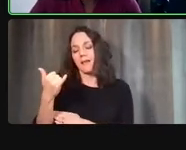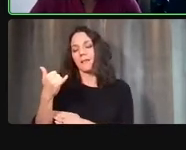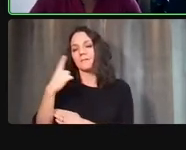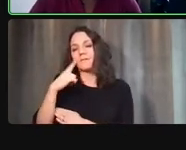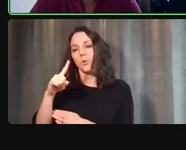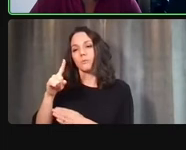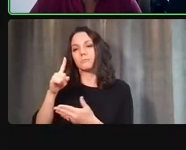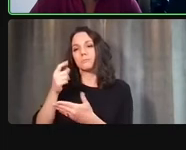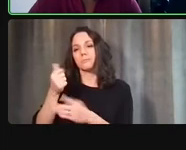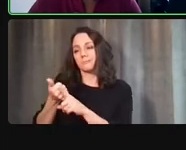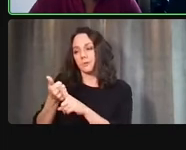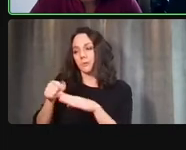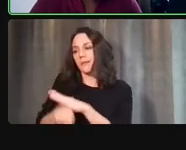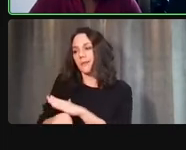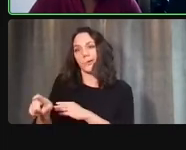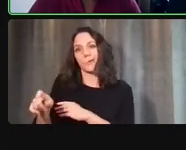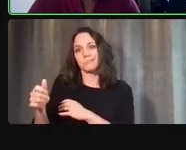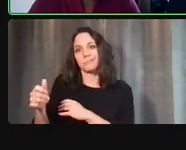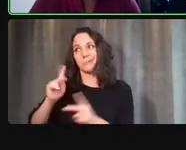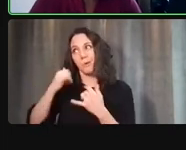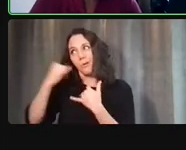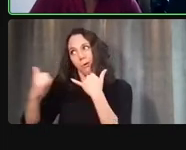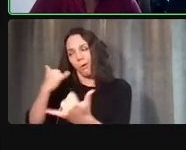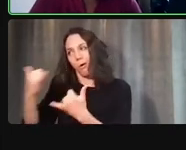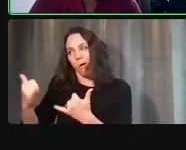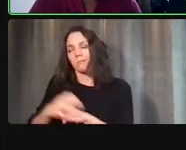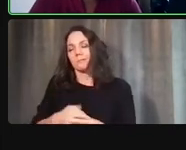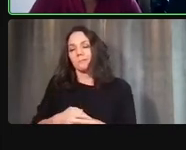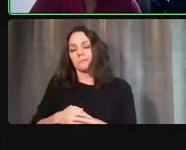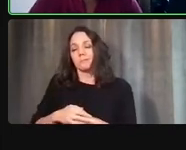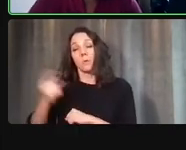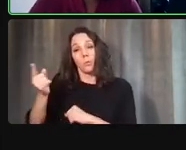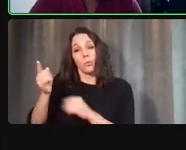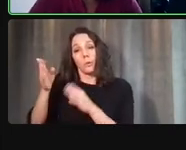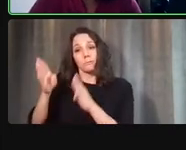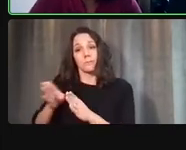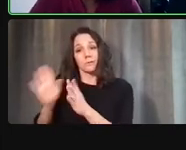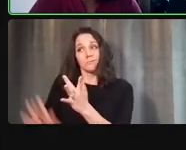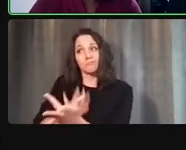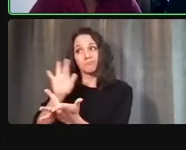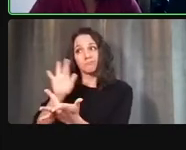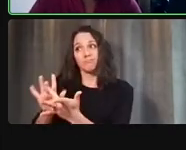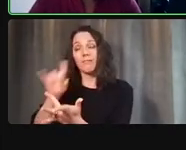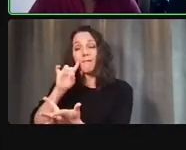a person that came and contacted them for help. They were in places.